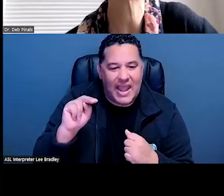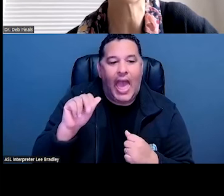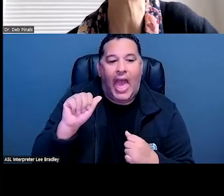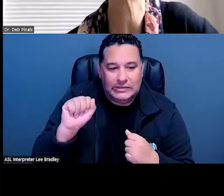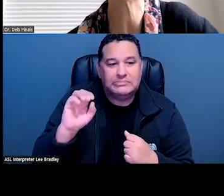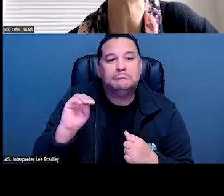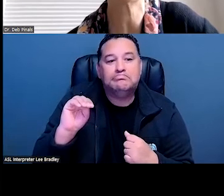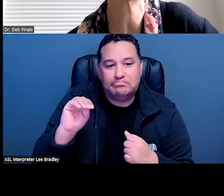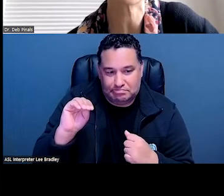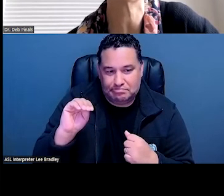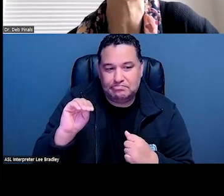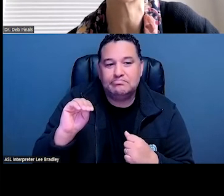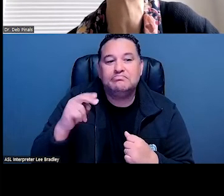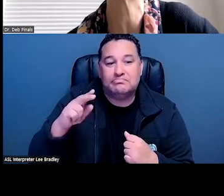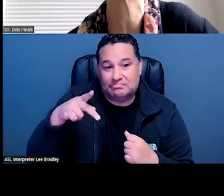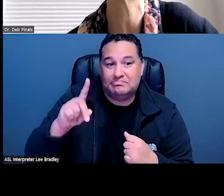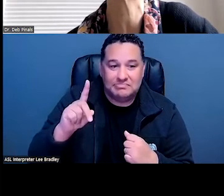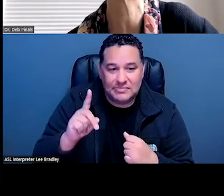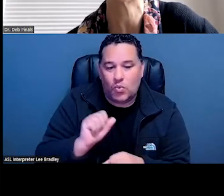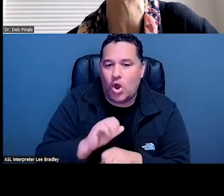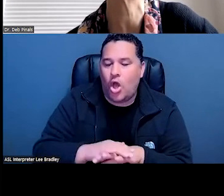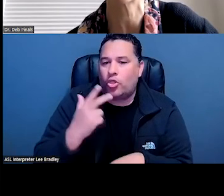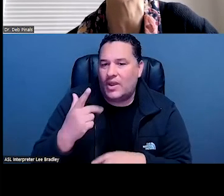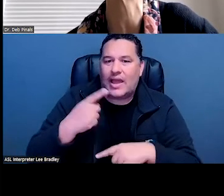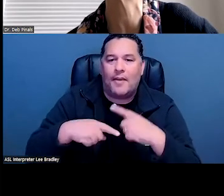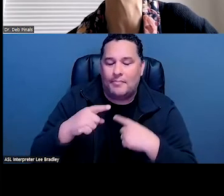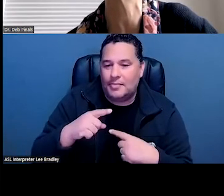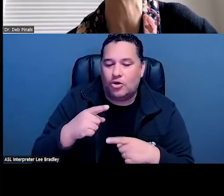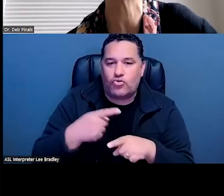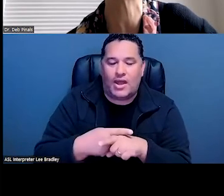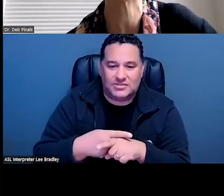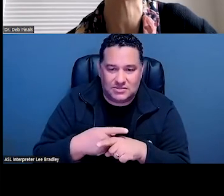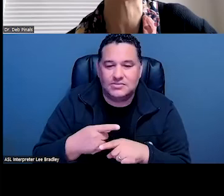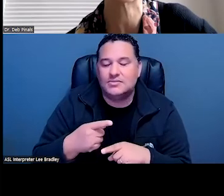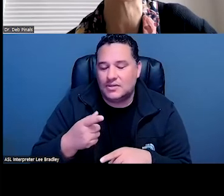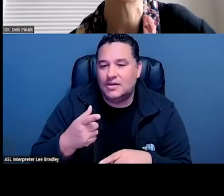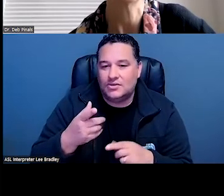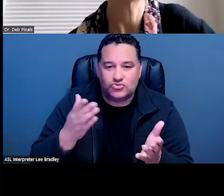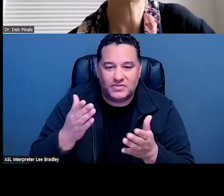S, AND THE NA SMHPT INSTITUTE ARE PARTNERING